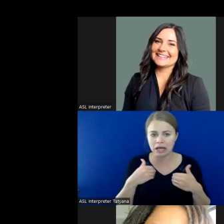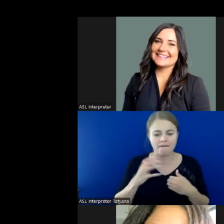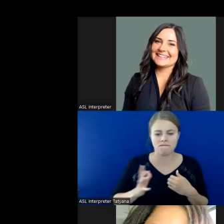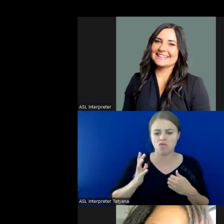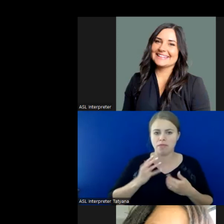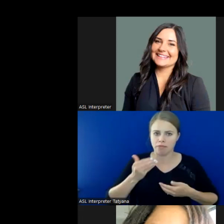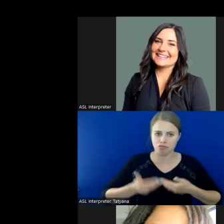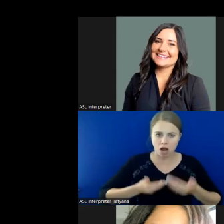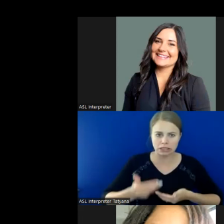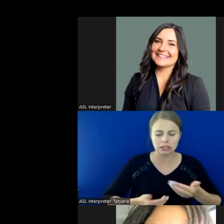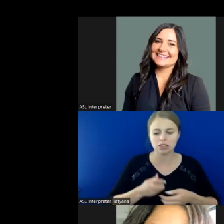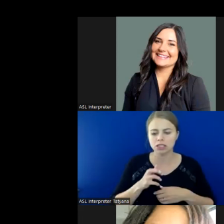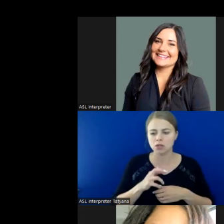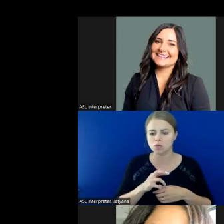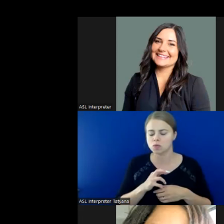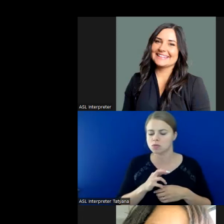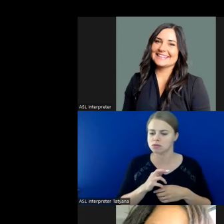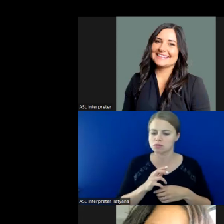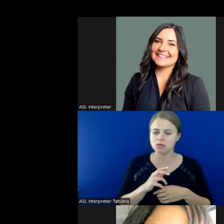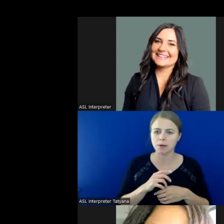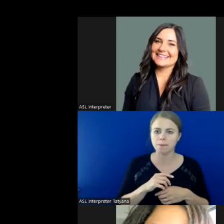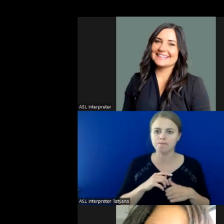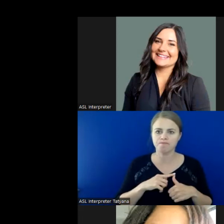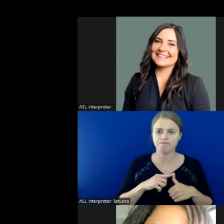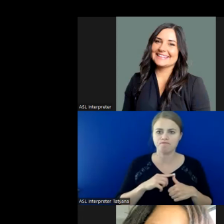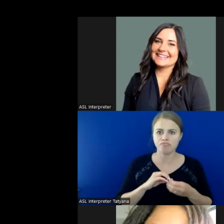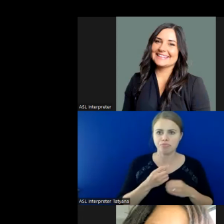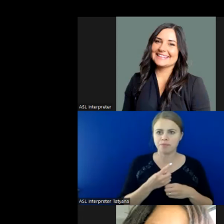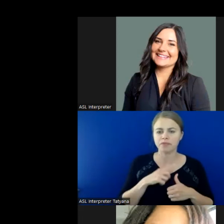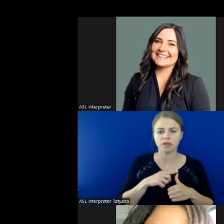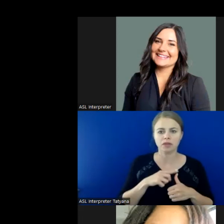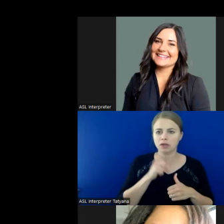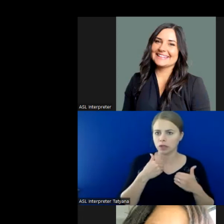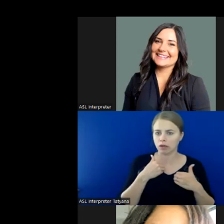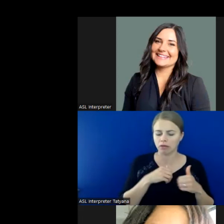or a centralized repository, number one, for EEAAPs. And number two, a formalized process